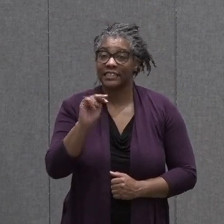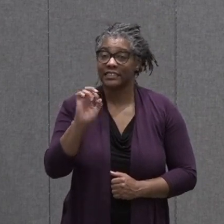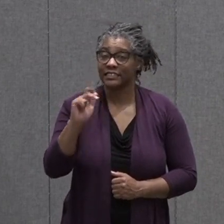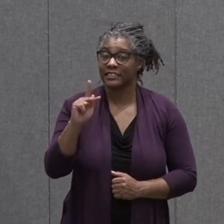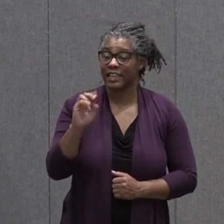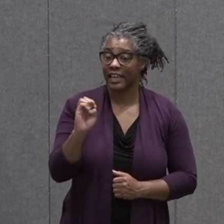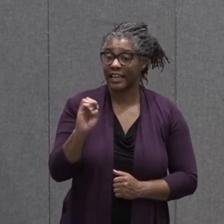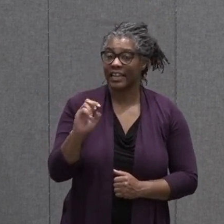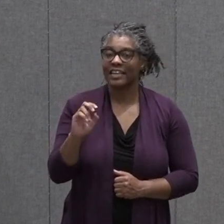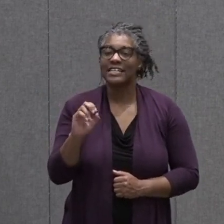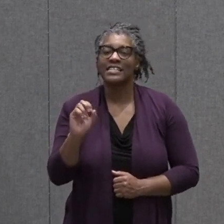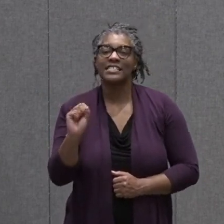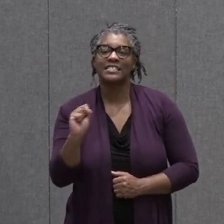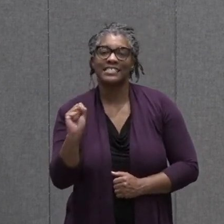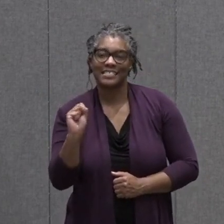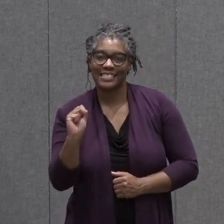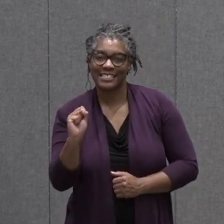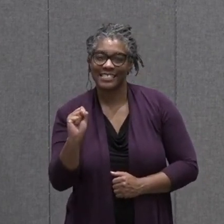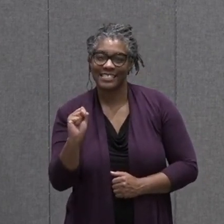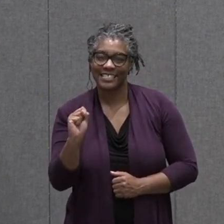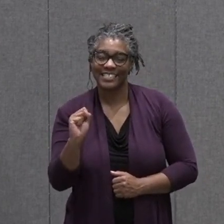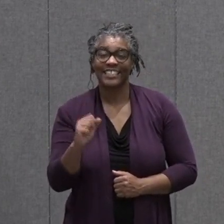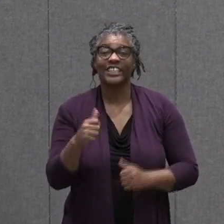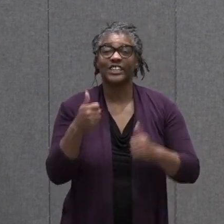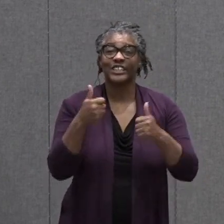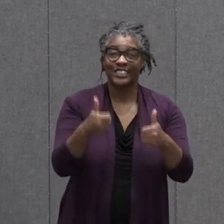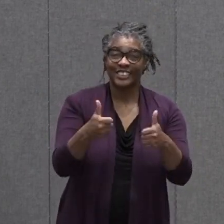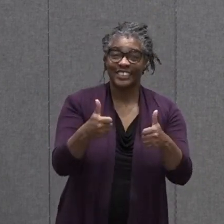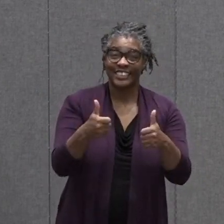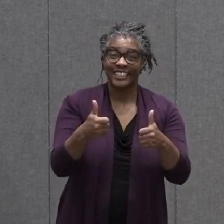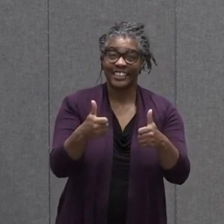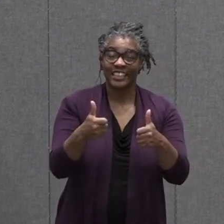Way to go. Did you notice two letters that made the same sound?